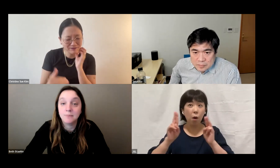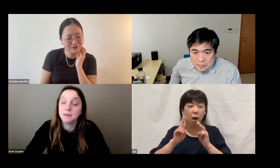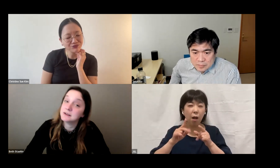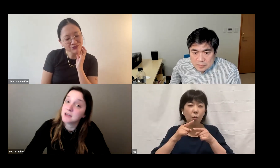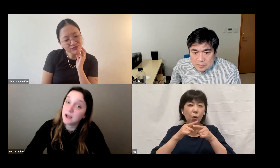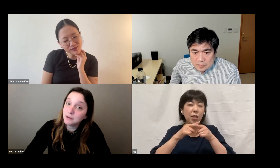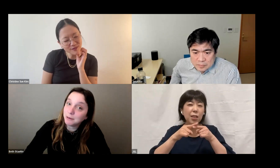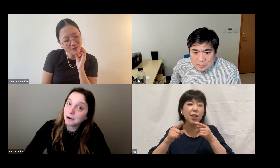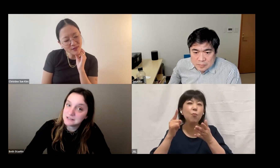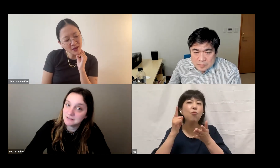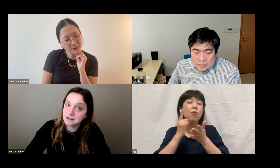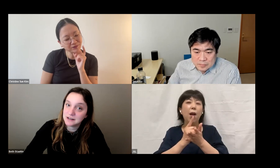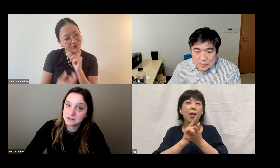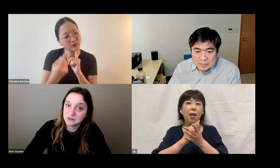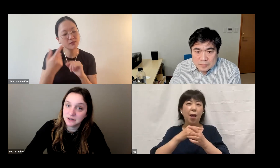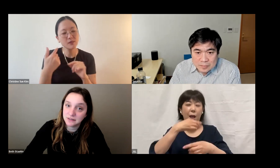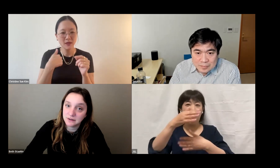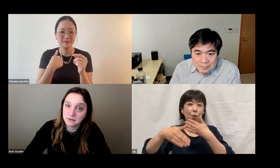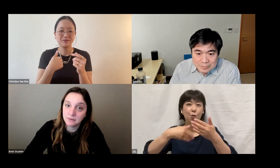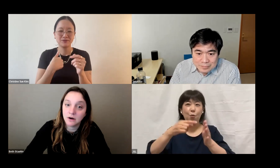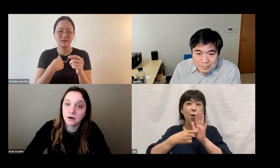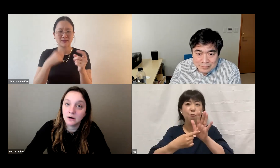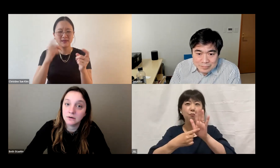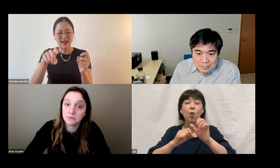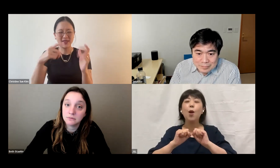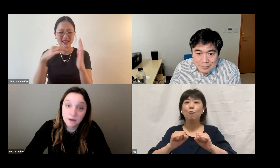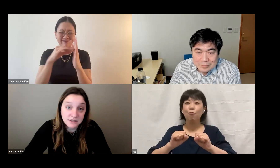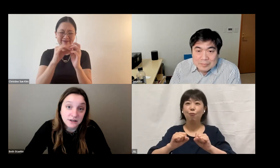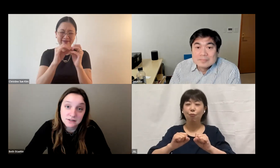because other parts of the national anthem are racist.